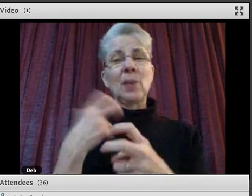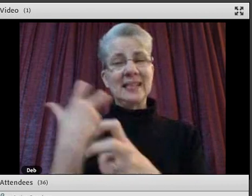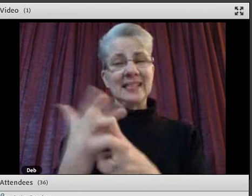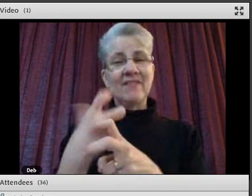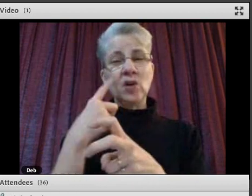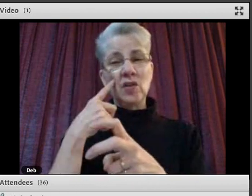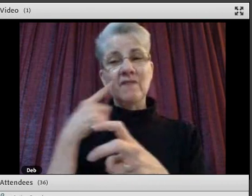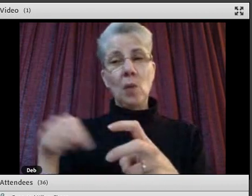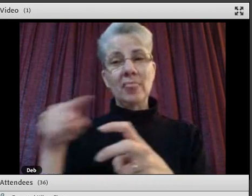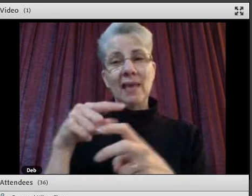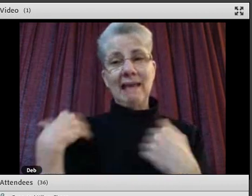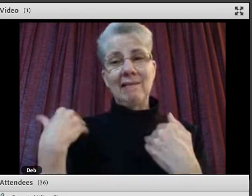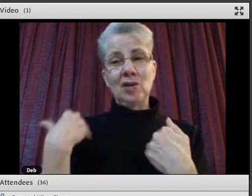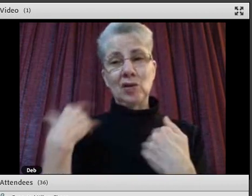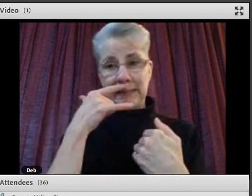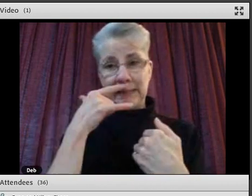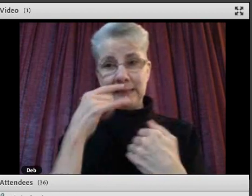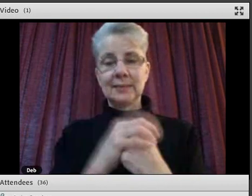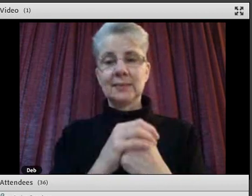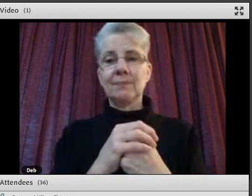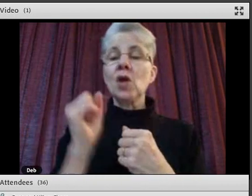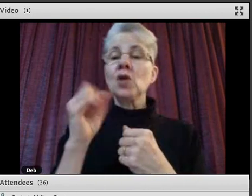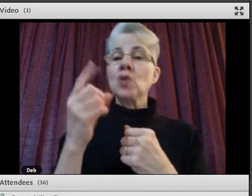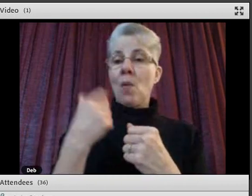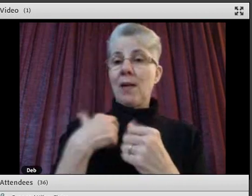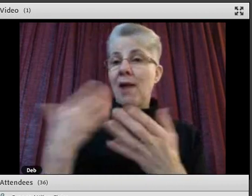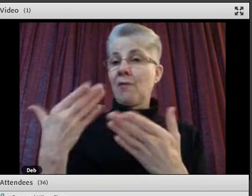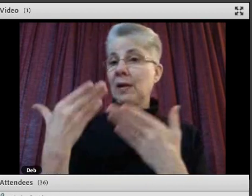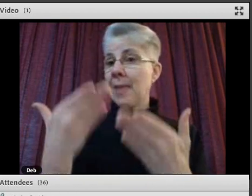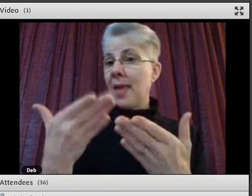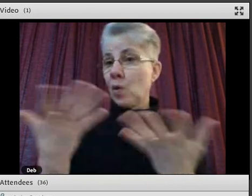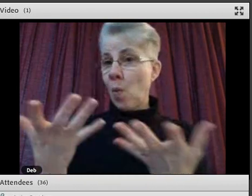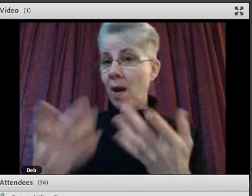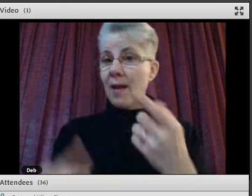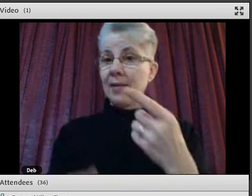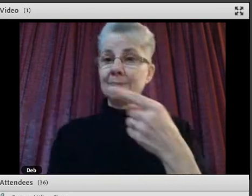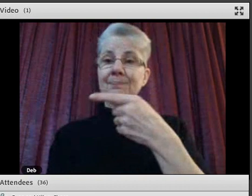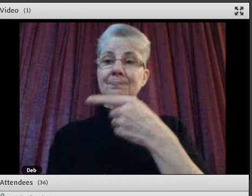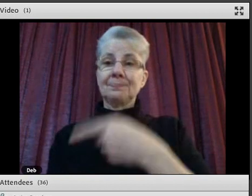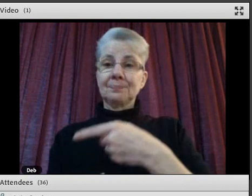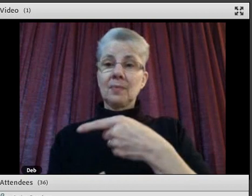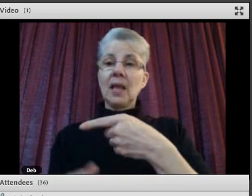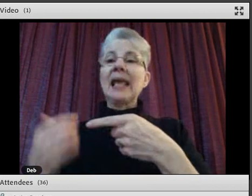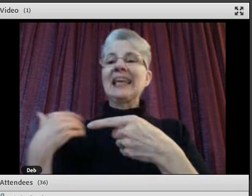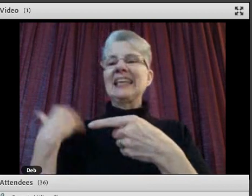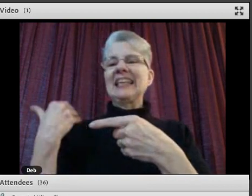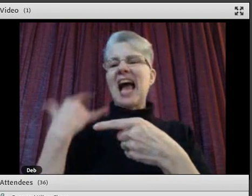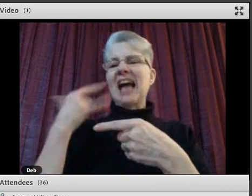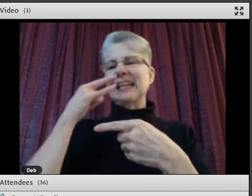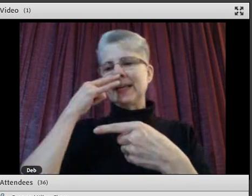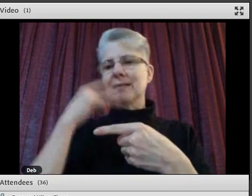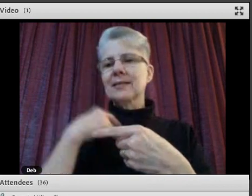So the one that I recommend for the younger guys is a straw flute.